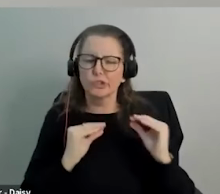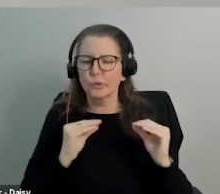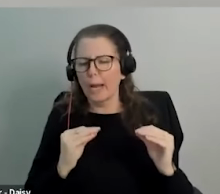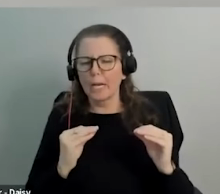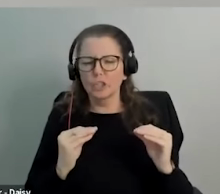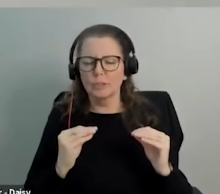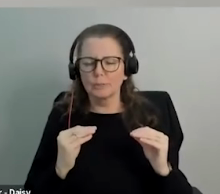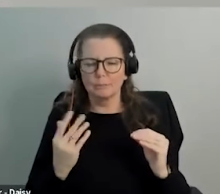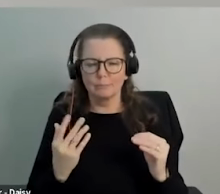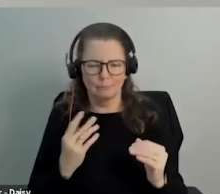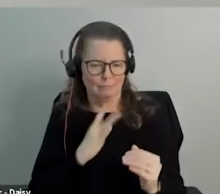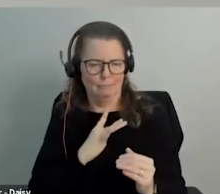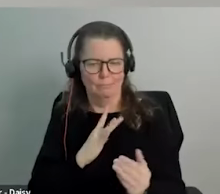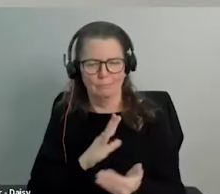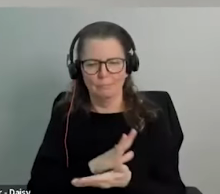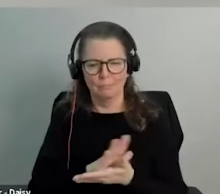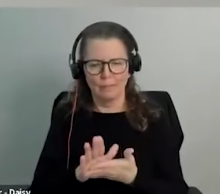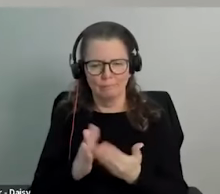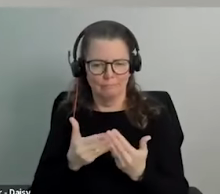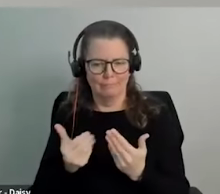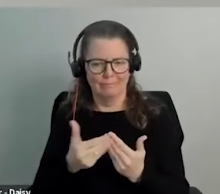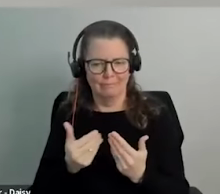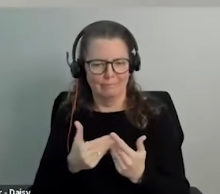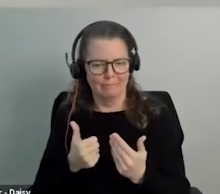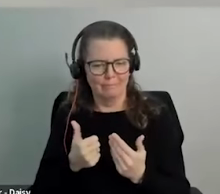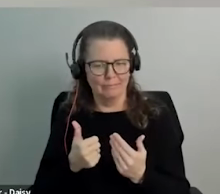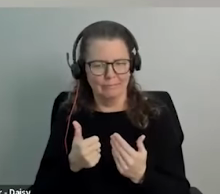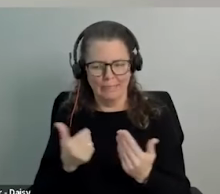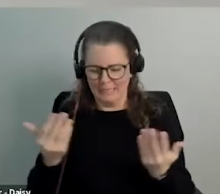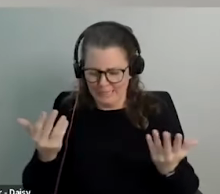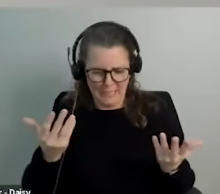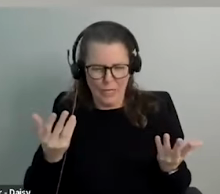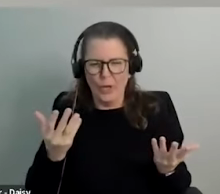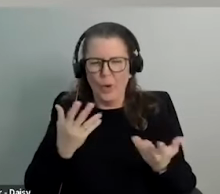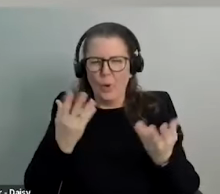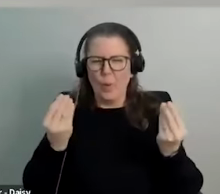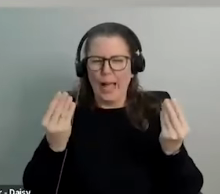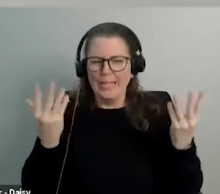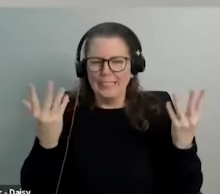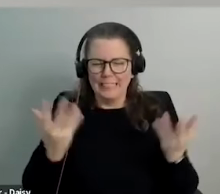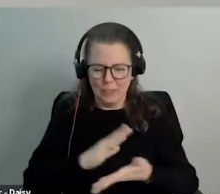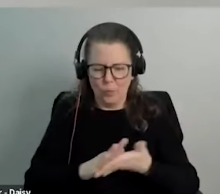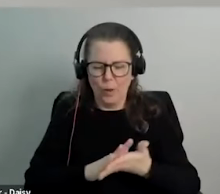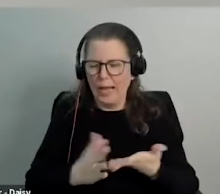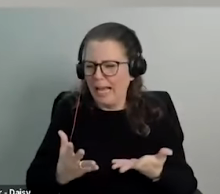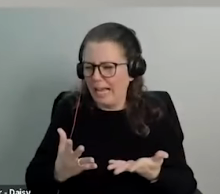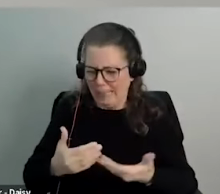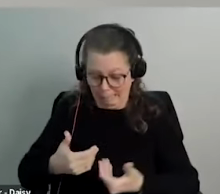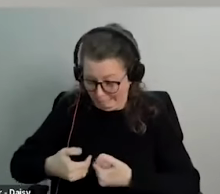It's a nice convenience to be able to do that if their hands are wet, if they're washing their hands, they don't wanna type something into their phone,